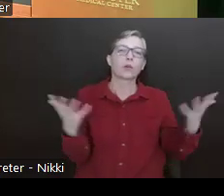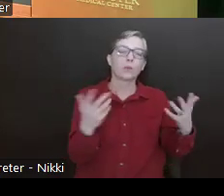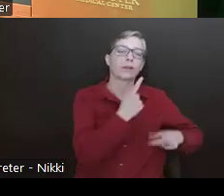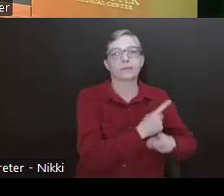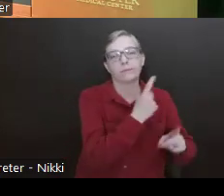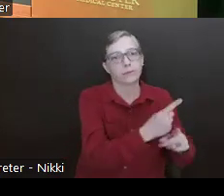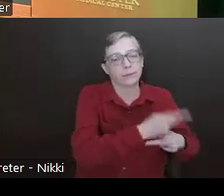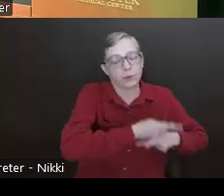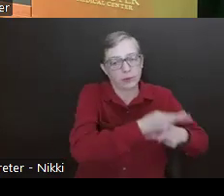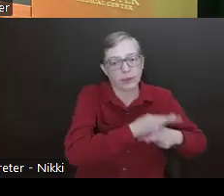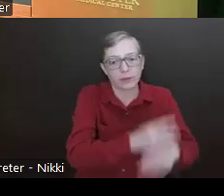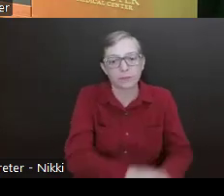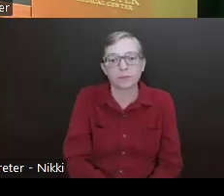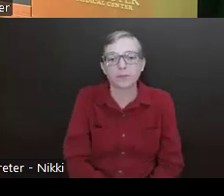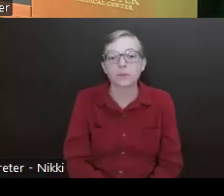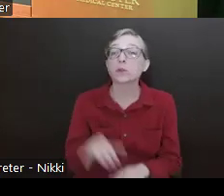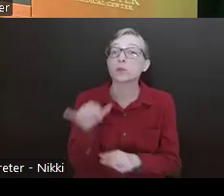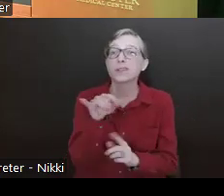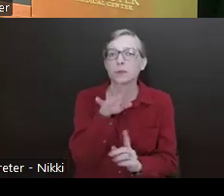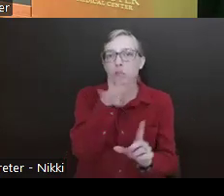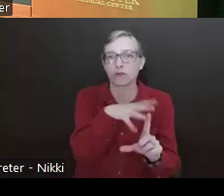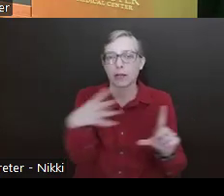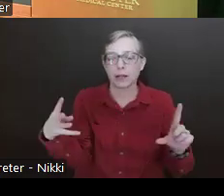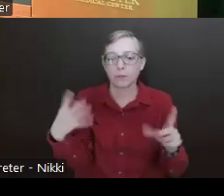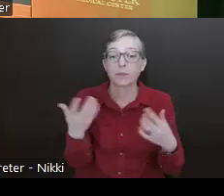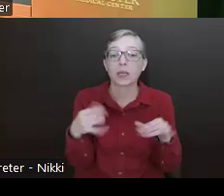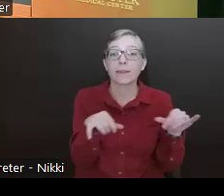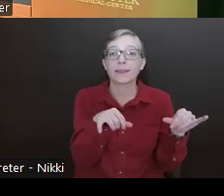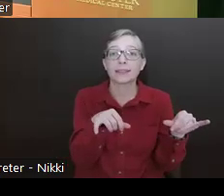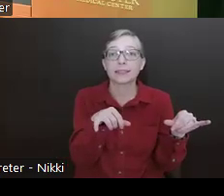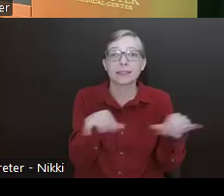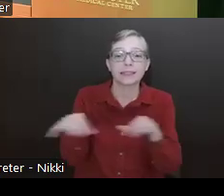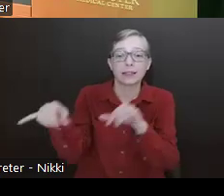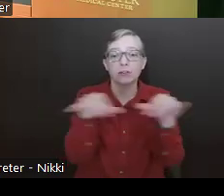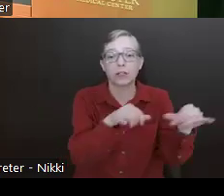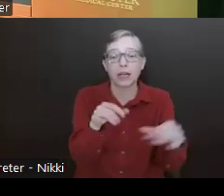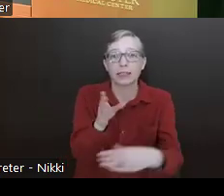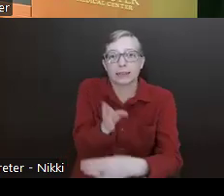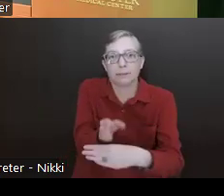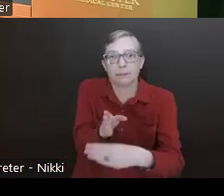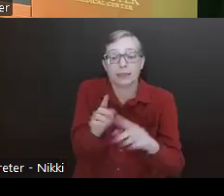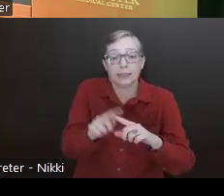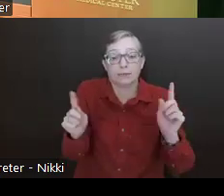that we just saw before um but the standardized mean difference again is.34 which is essentially